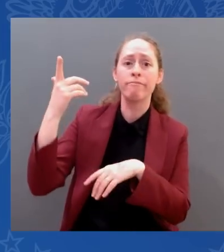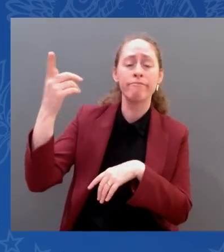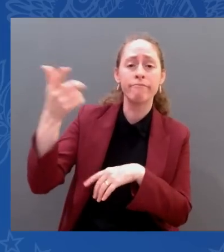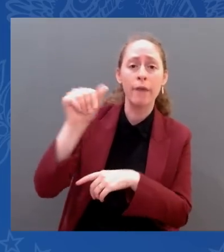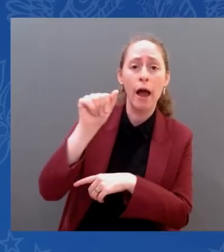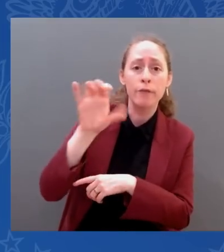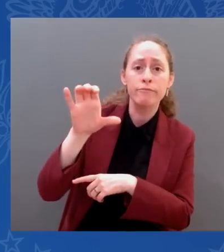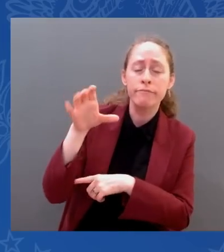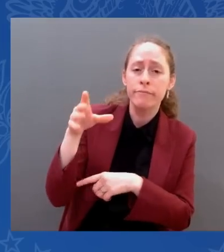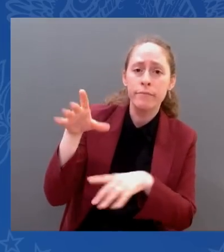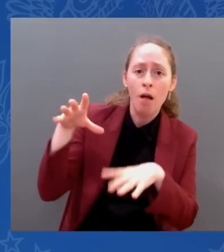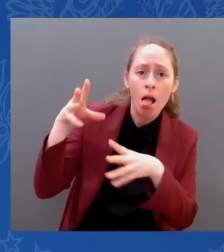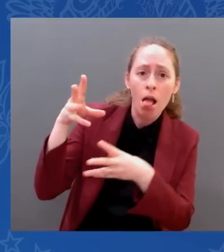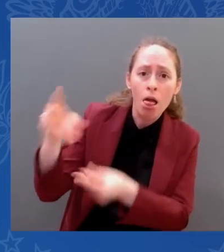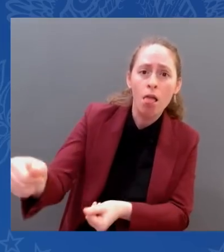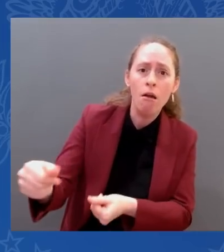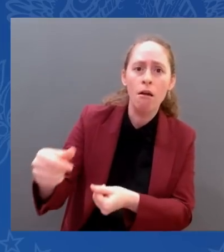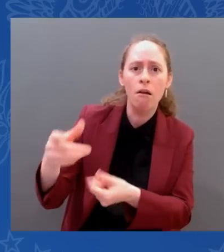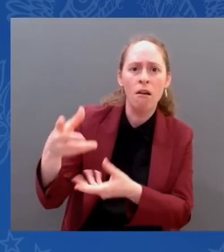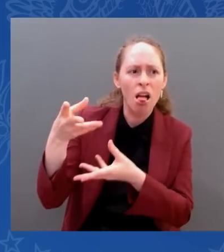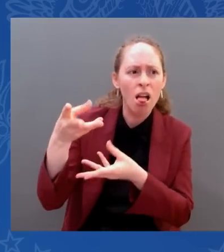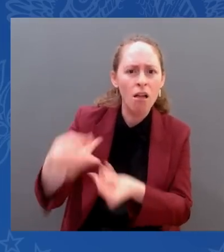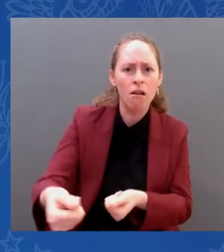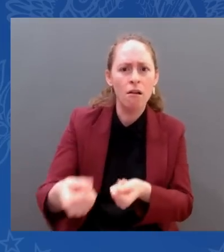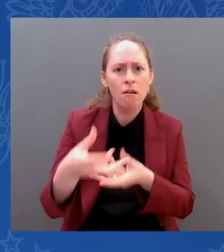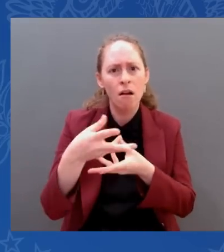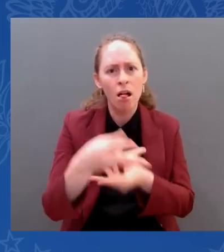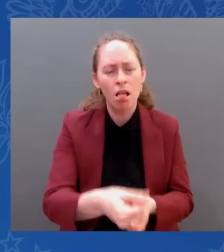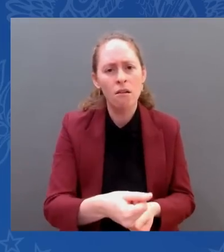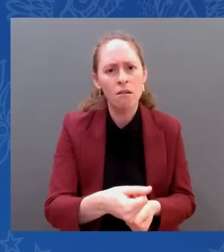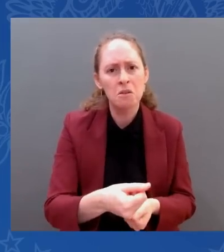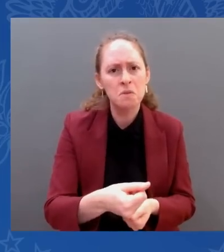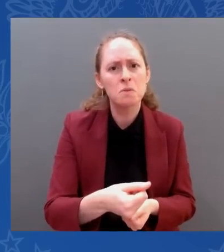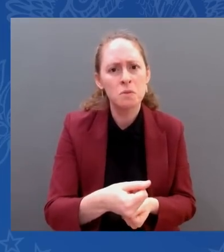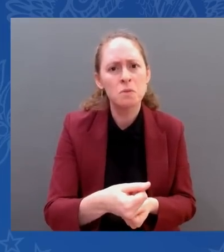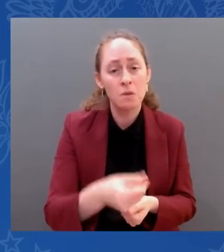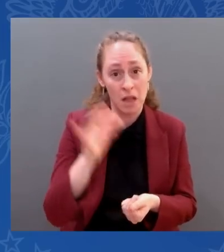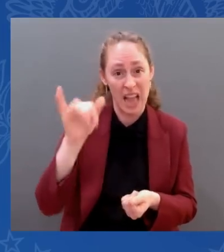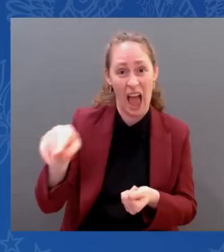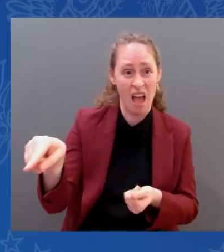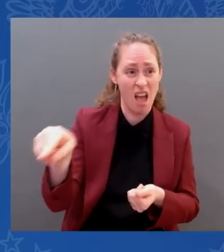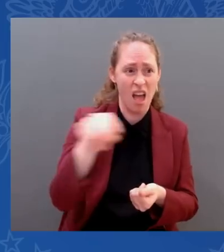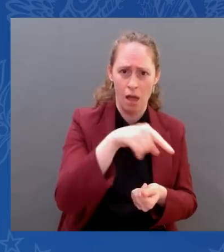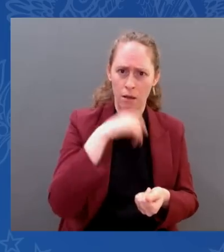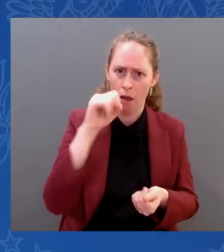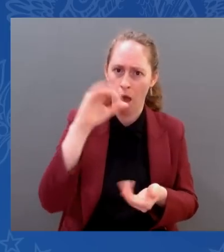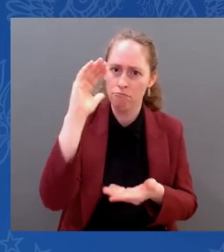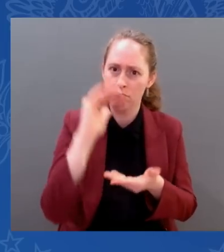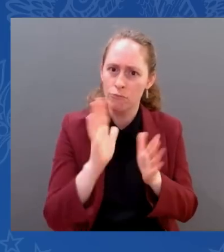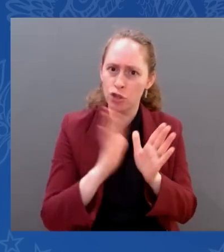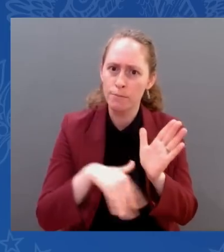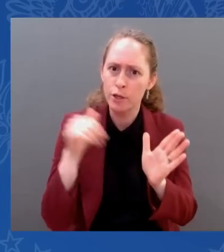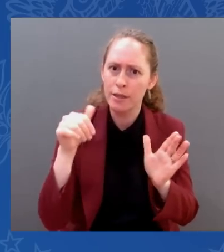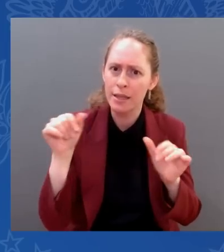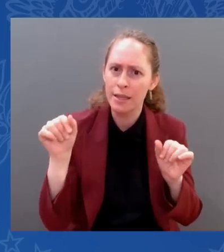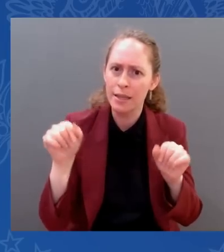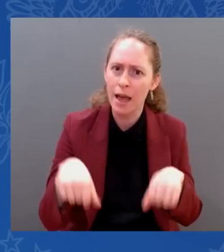their cost of living, other than if we -- while we're trying to get at -- at the grain and -- and gas.